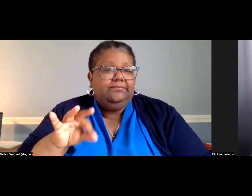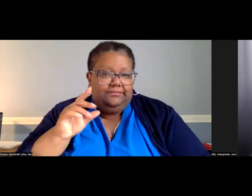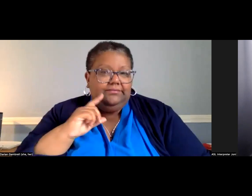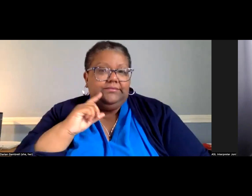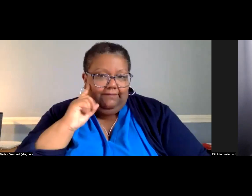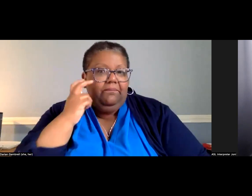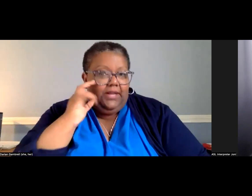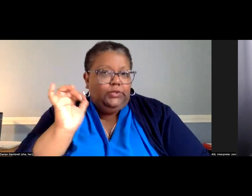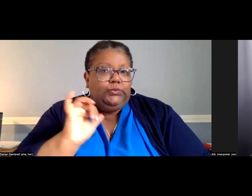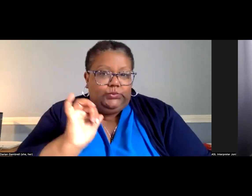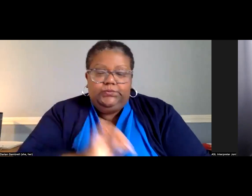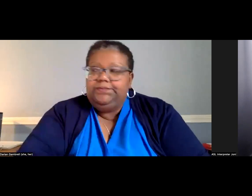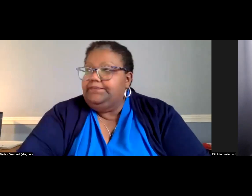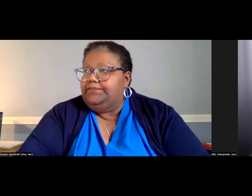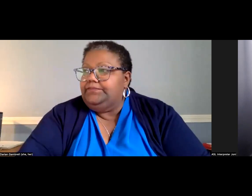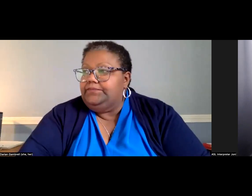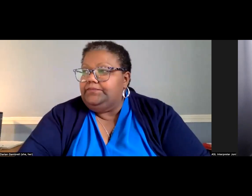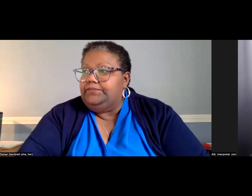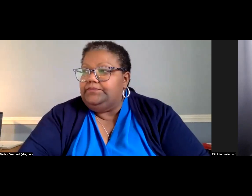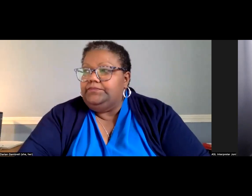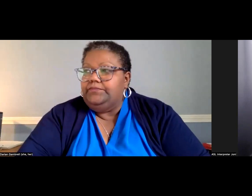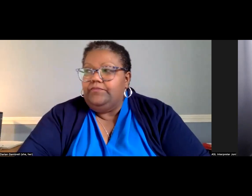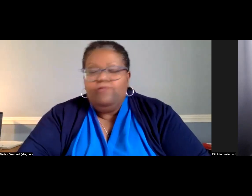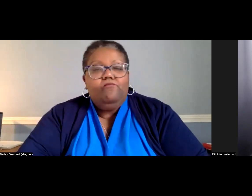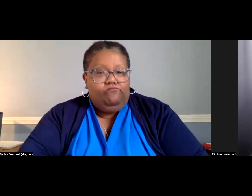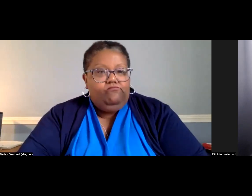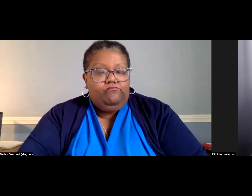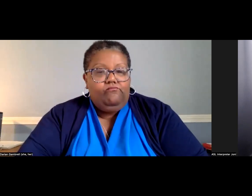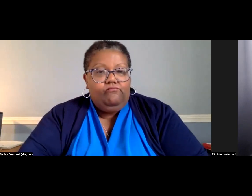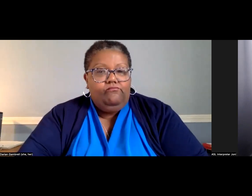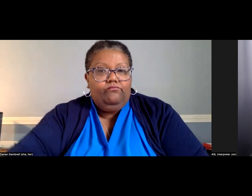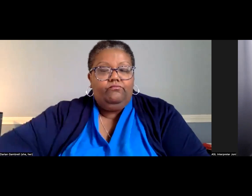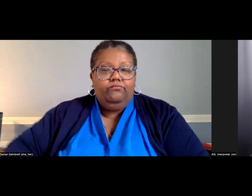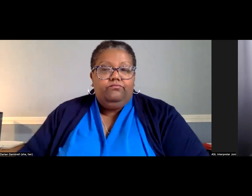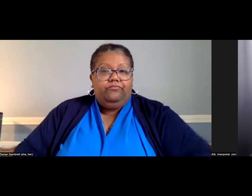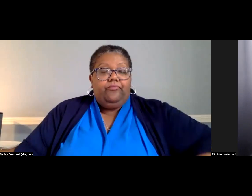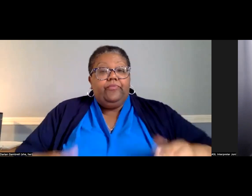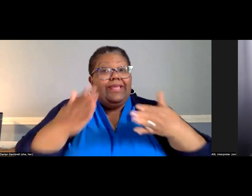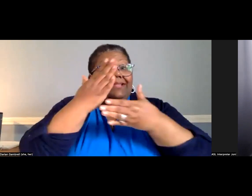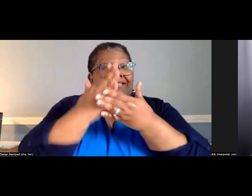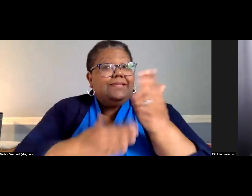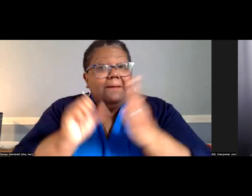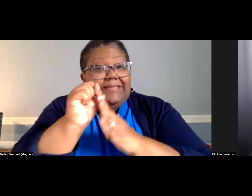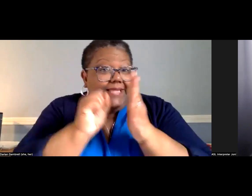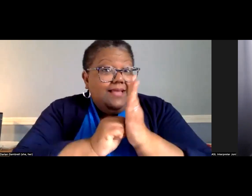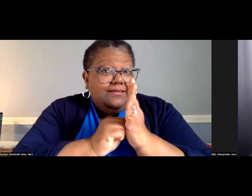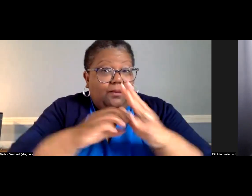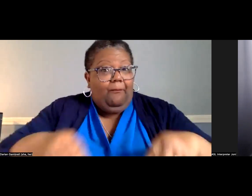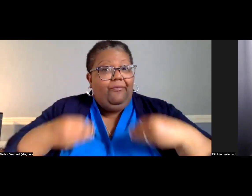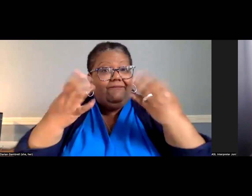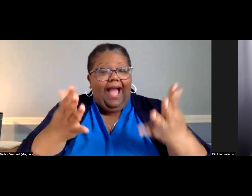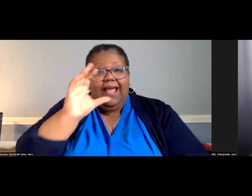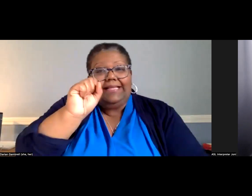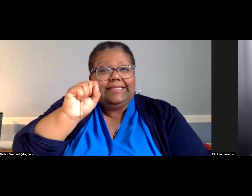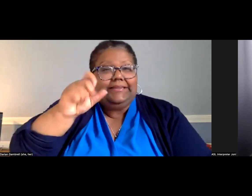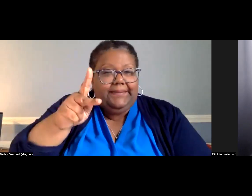a deaf interpreter might be a huge benefit to a patient that is also deaf-blind. some states